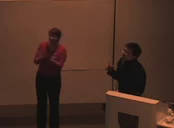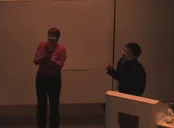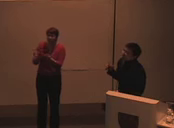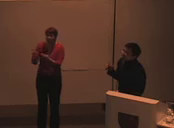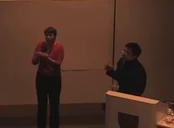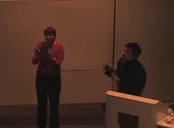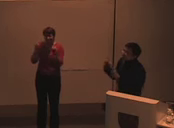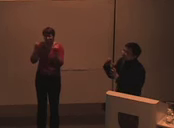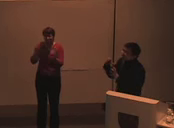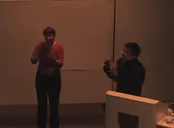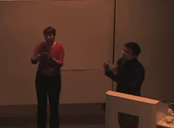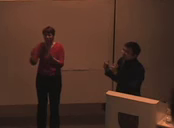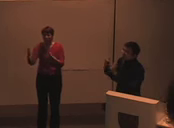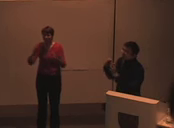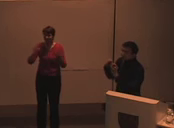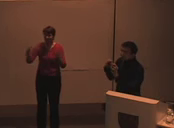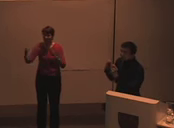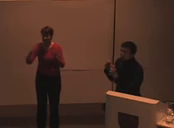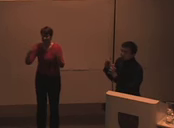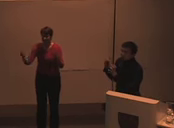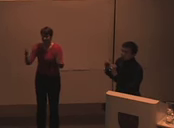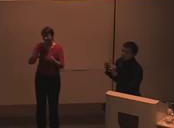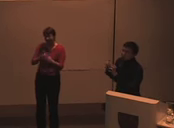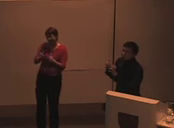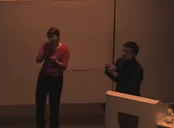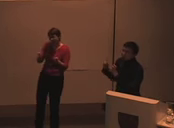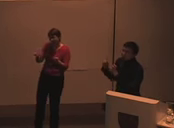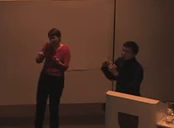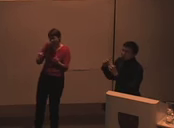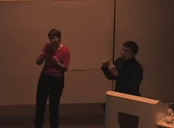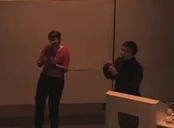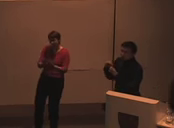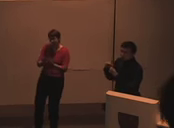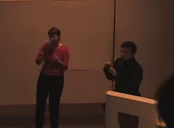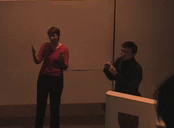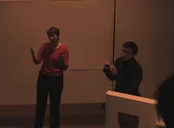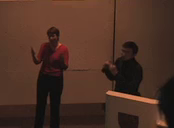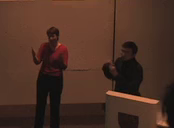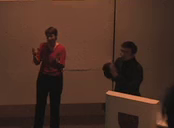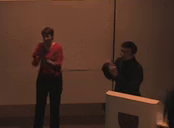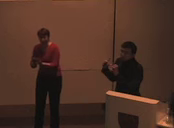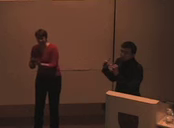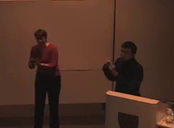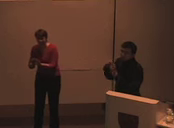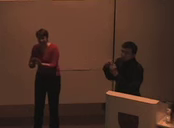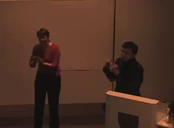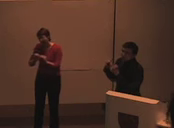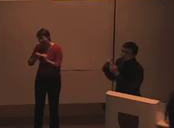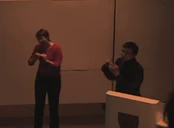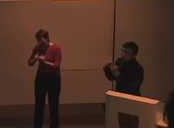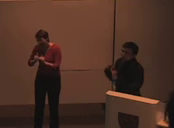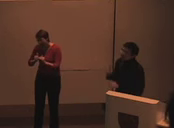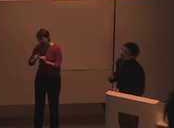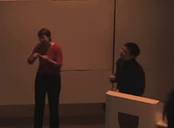And then we can control the openness and the closeness by the position of these openings.